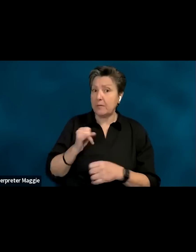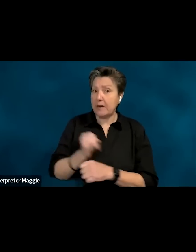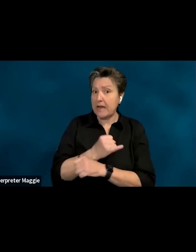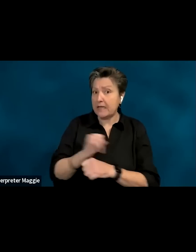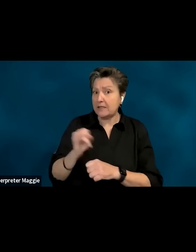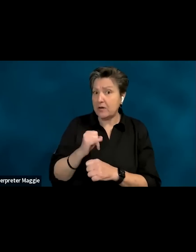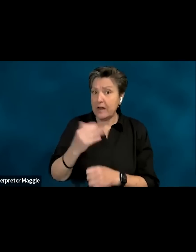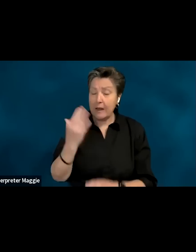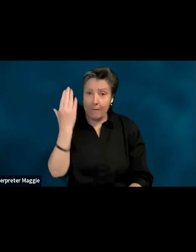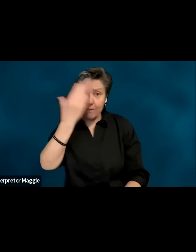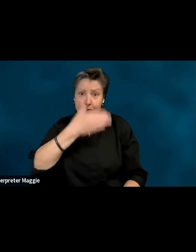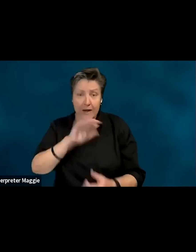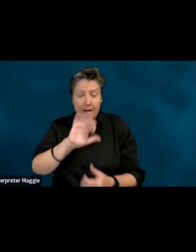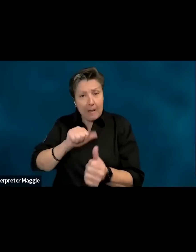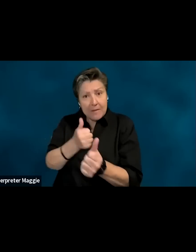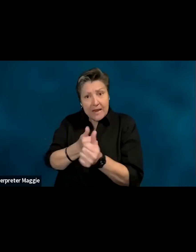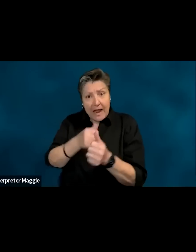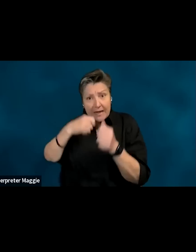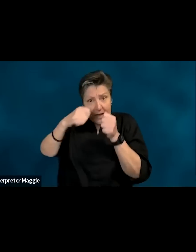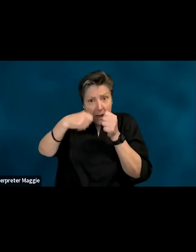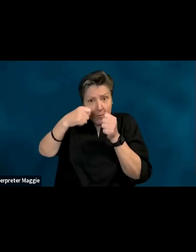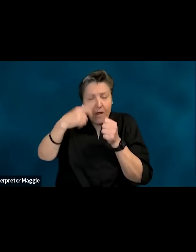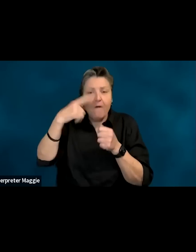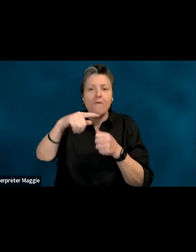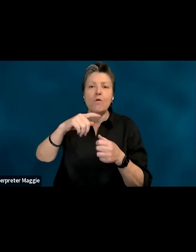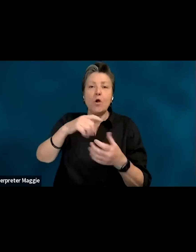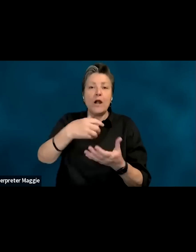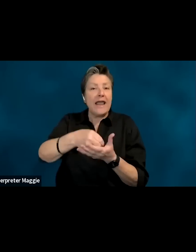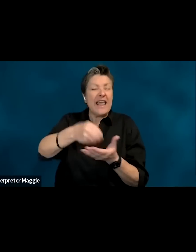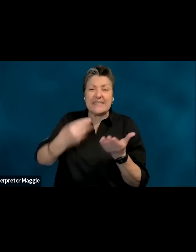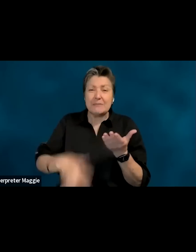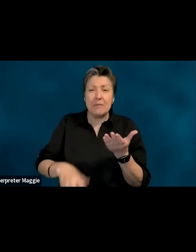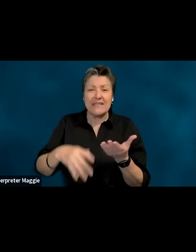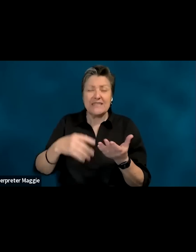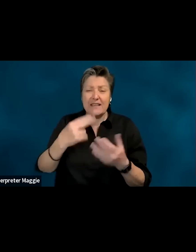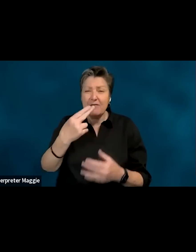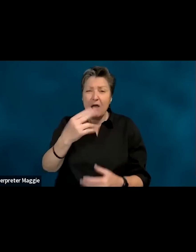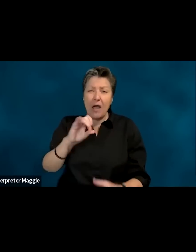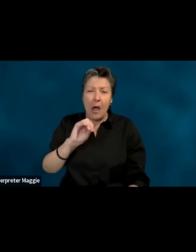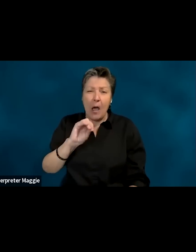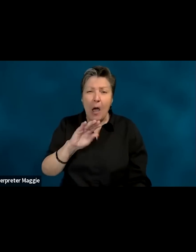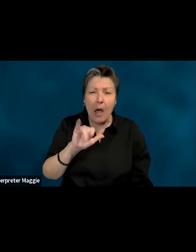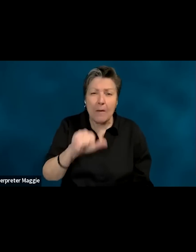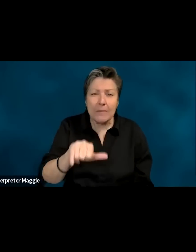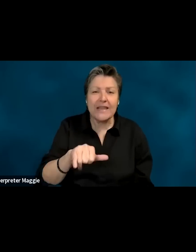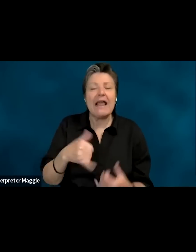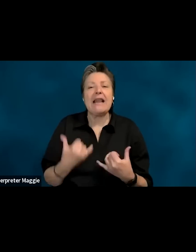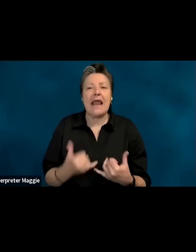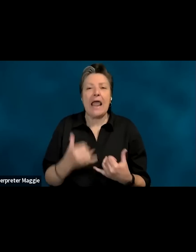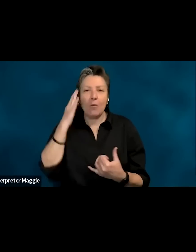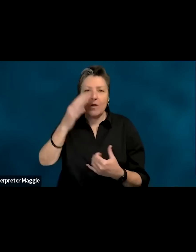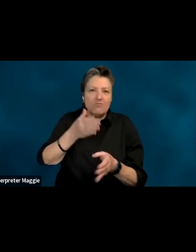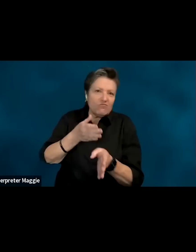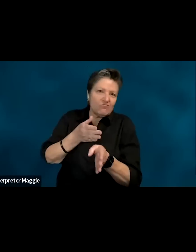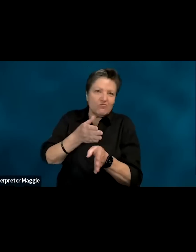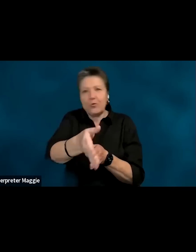to turn acting from an expensive hobby into a career, and they're going to share that wisdom with us. Hello and welcome.